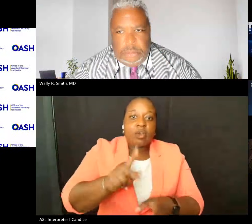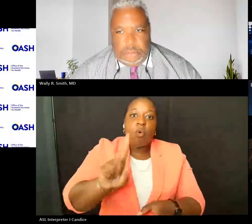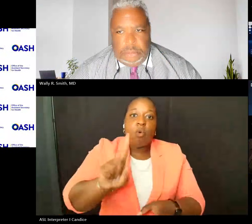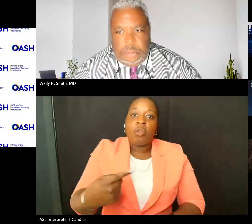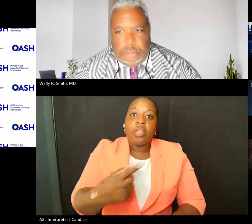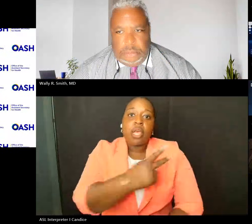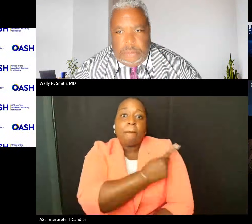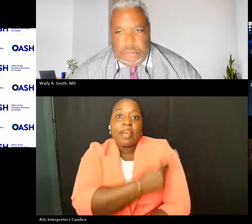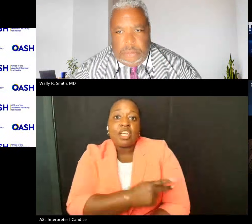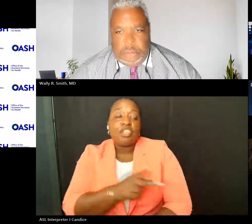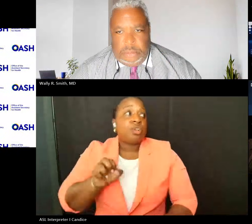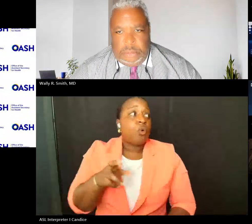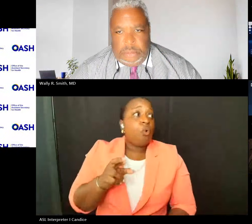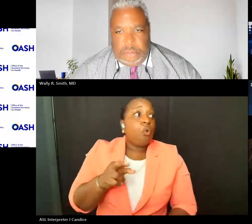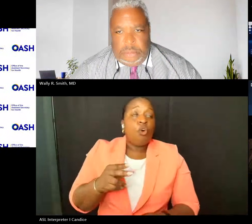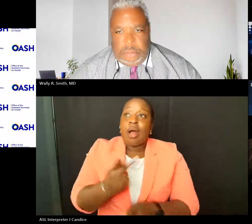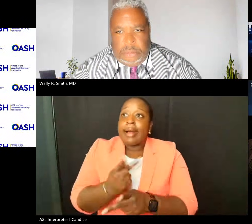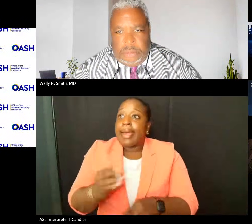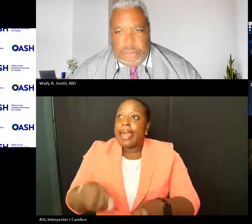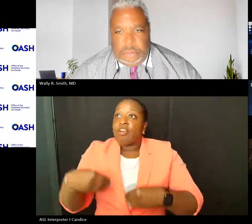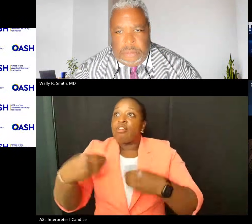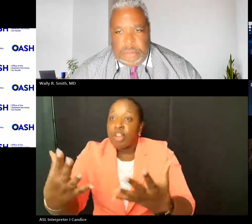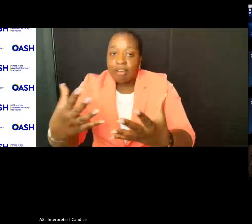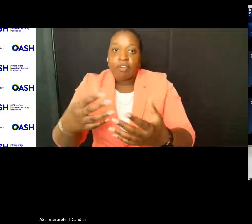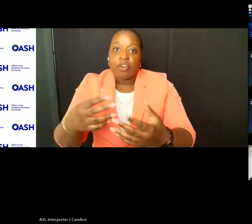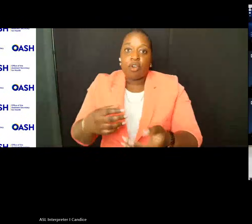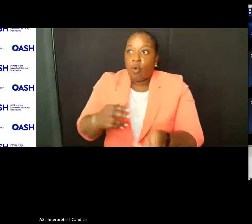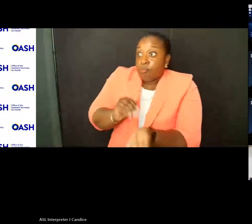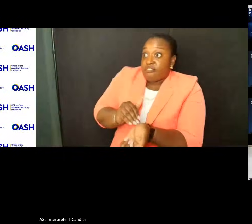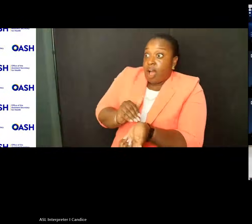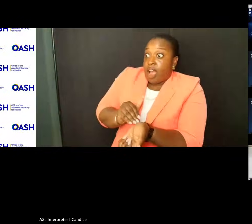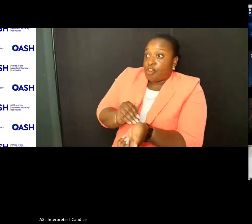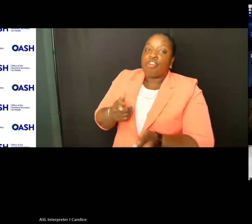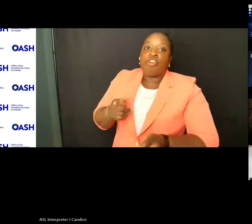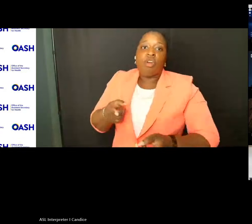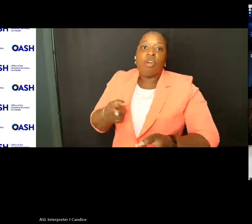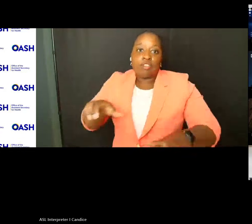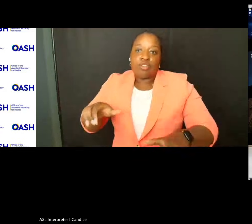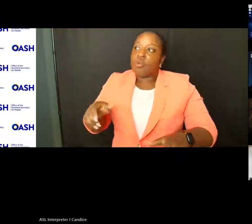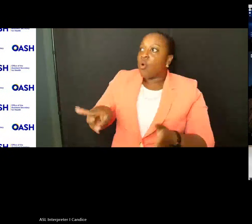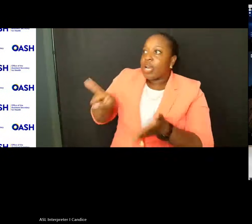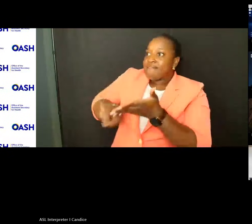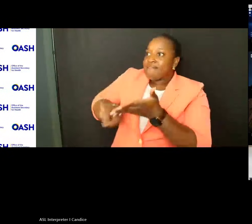caregiver can have, or a provider or an investigator, that expertise really